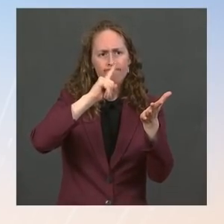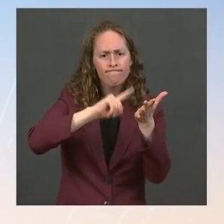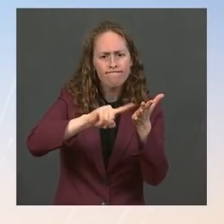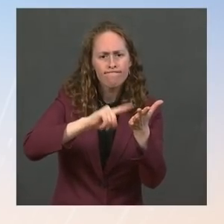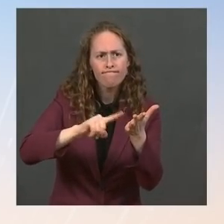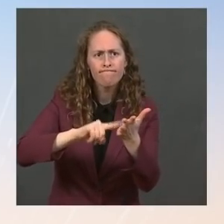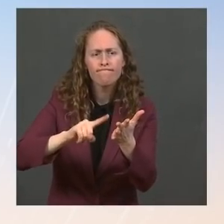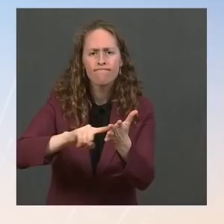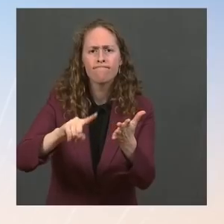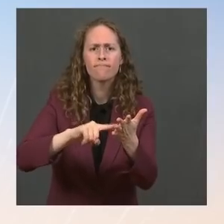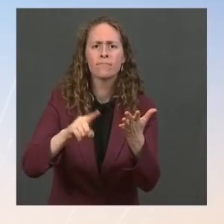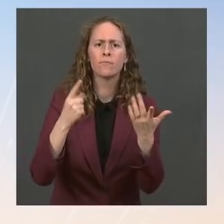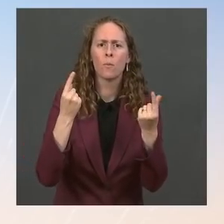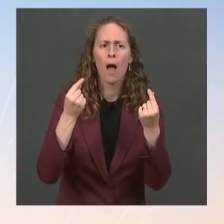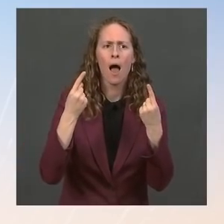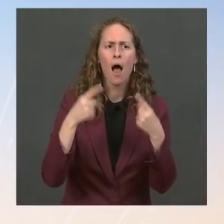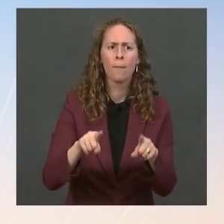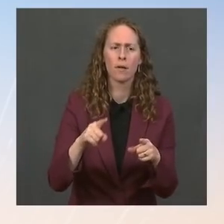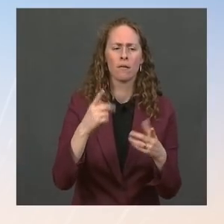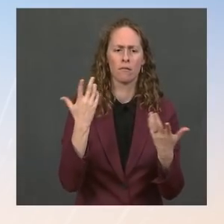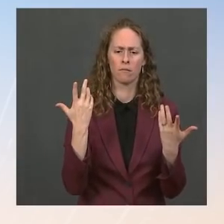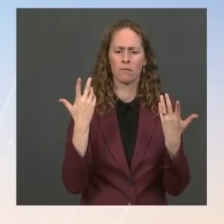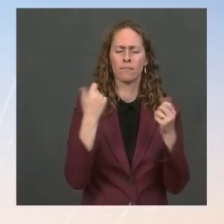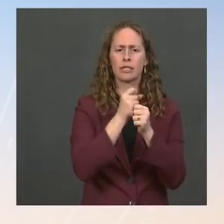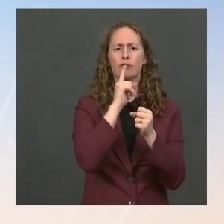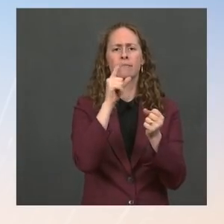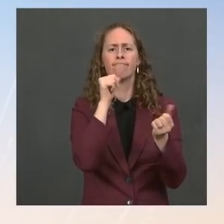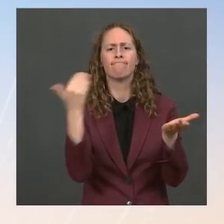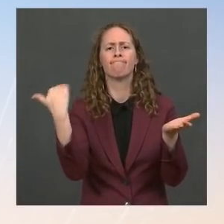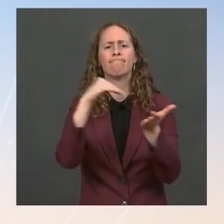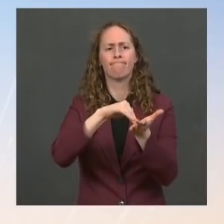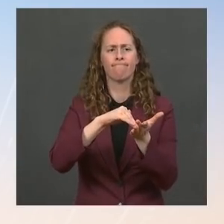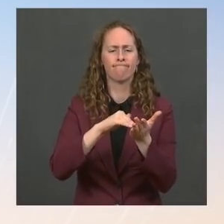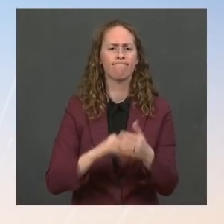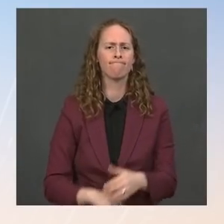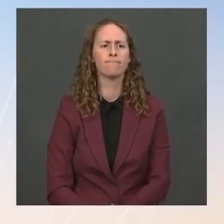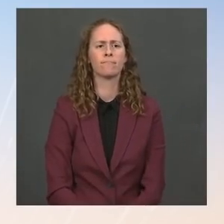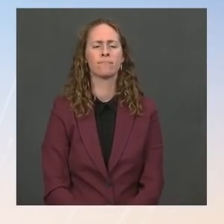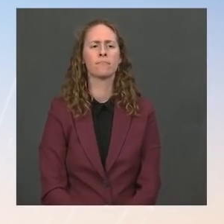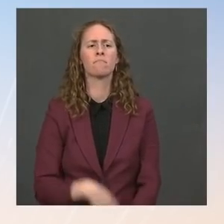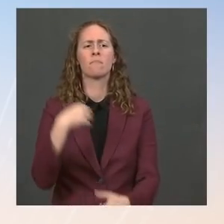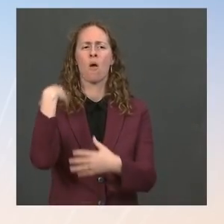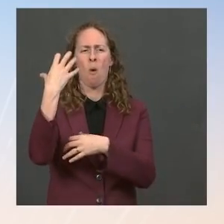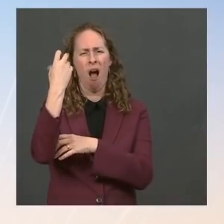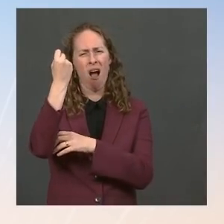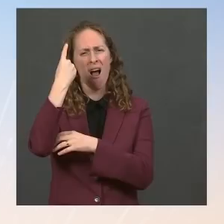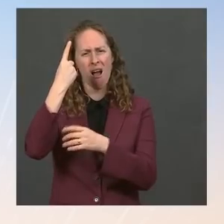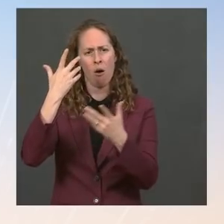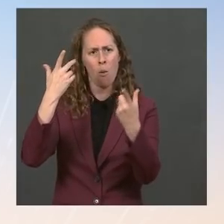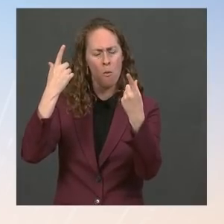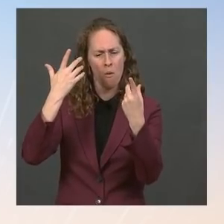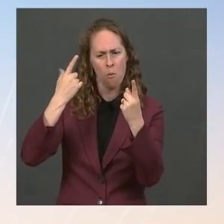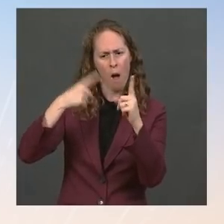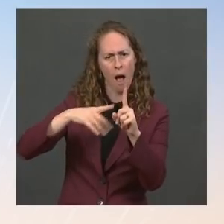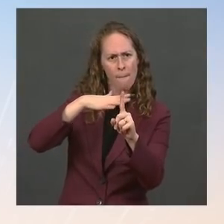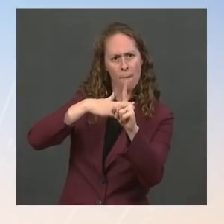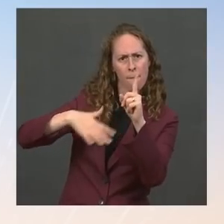they wanted to learn from what had happened. It's also important to note what the circumstances were here in -- when this strike was made: